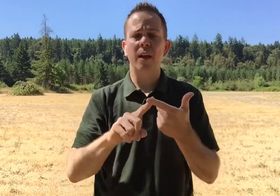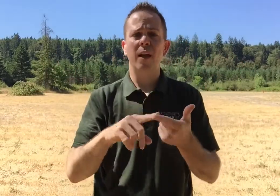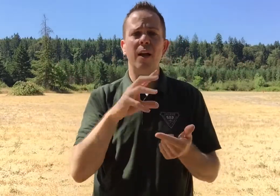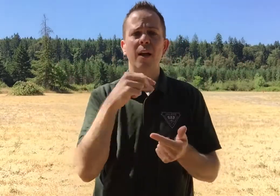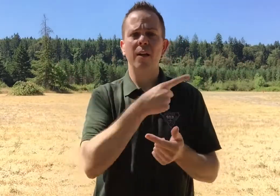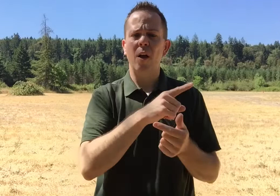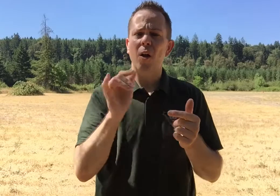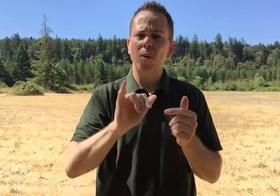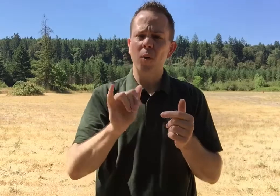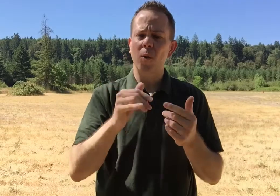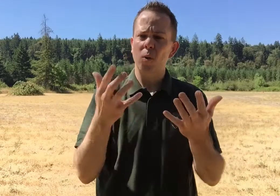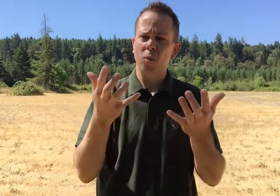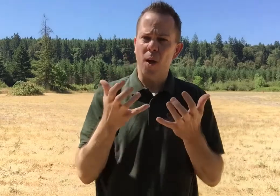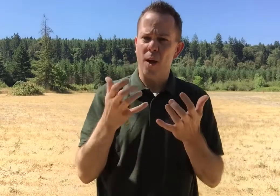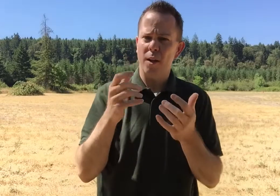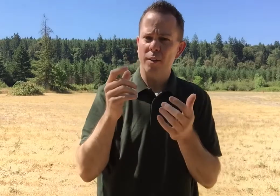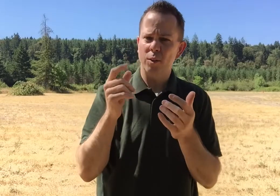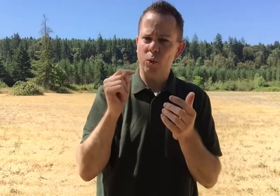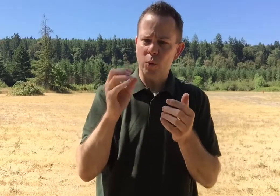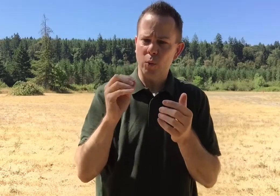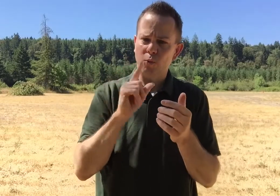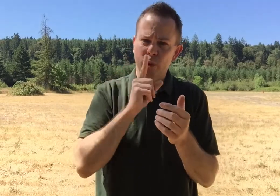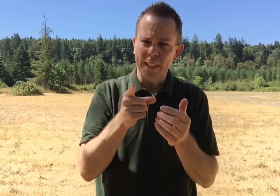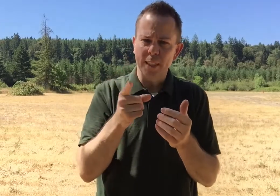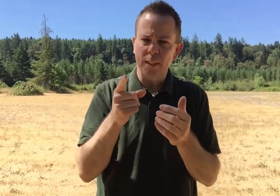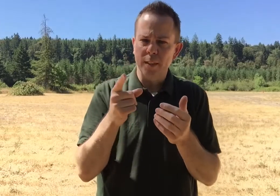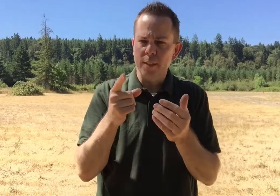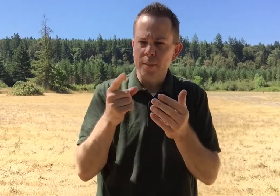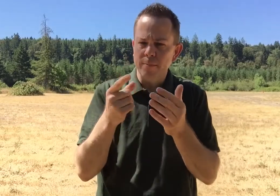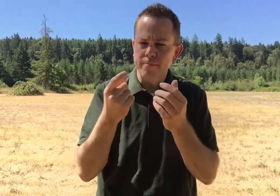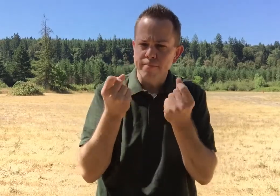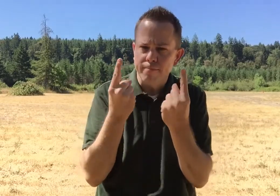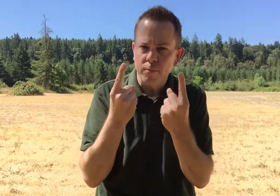Also being looked at is the timeline it takes